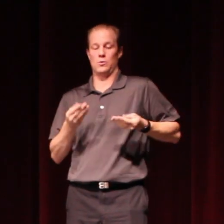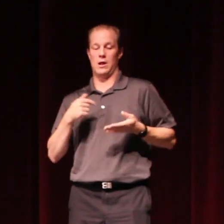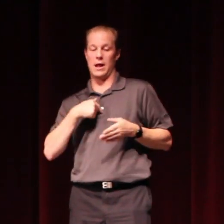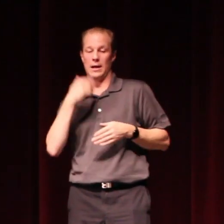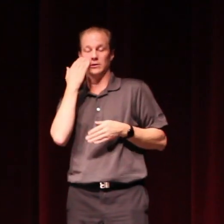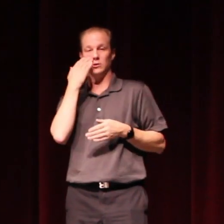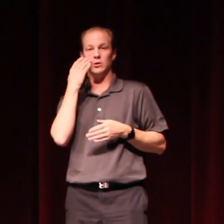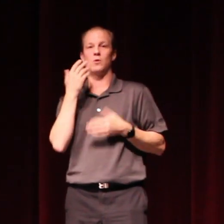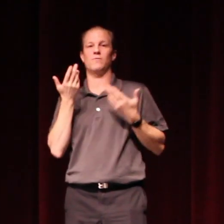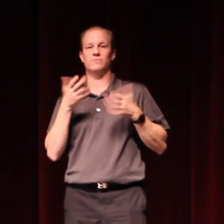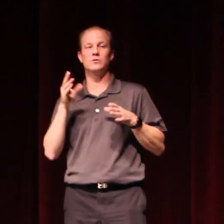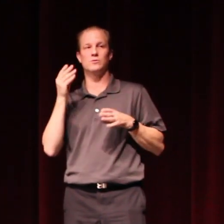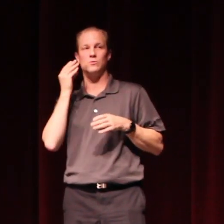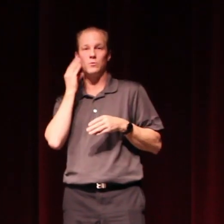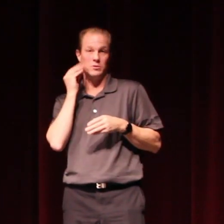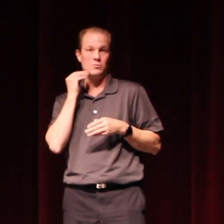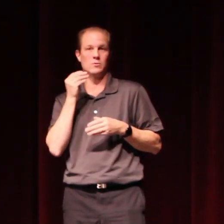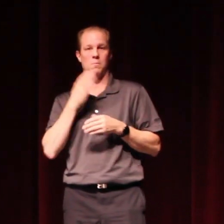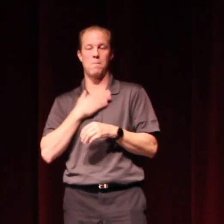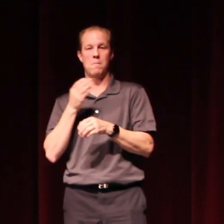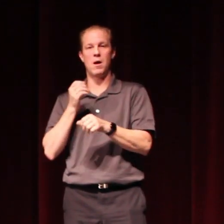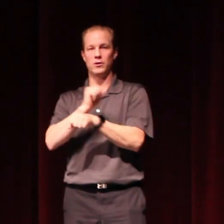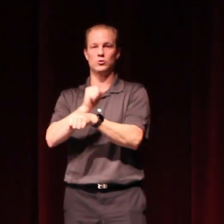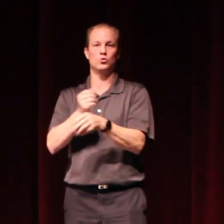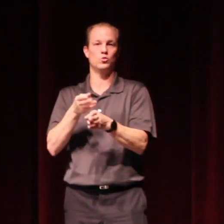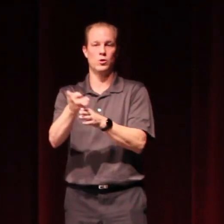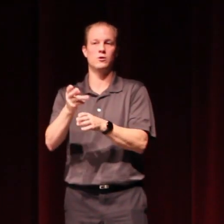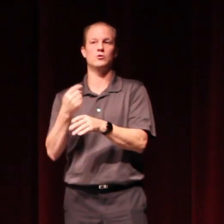our college and its spending so it can once again be one of the top community